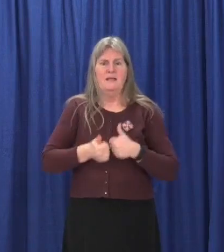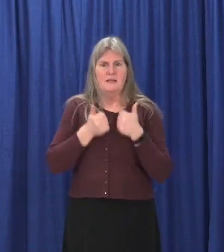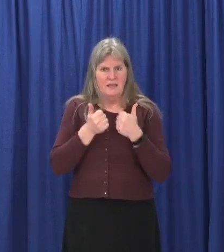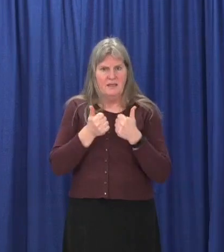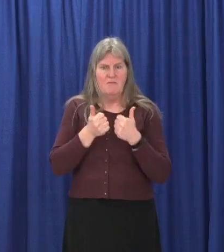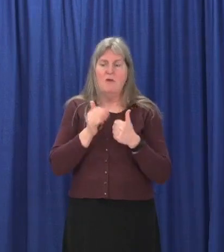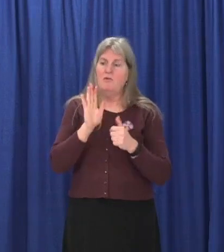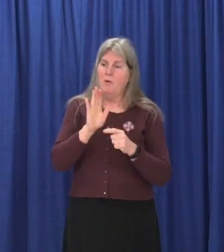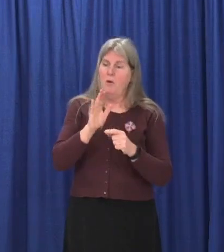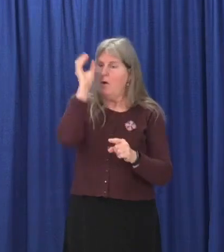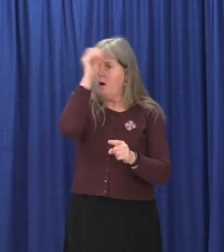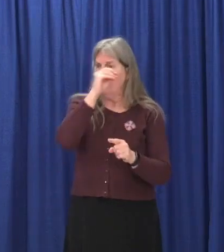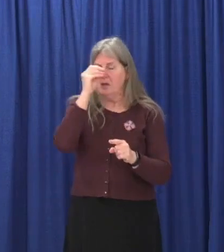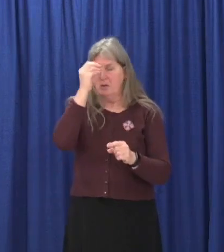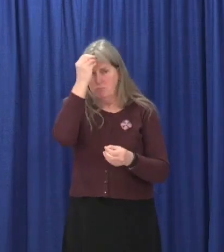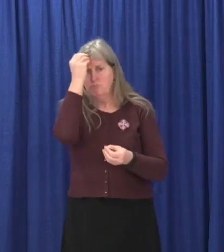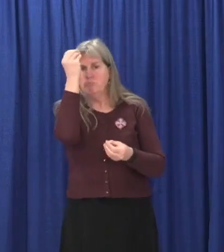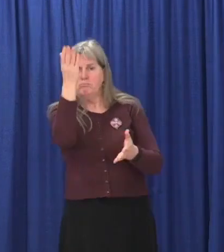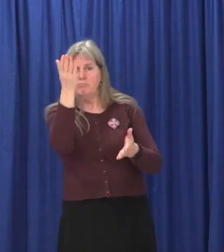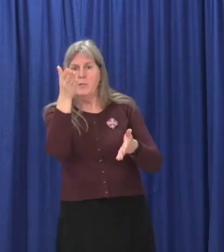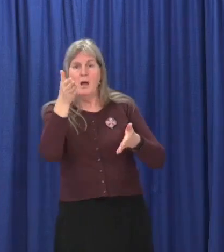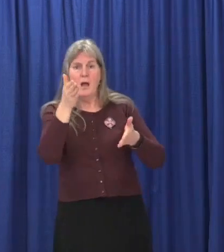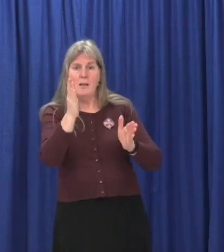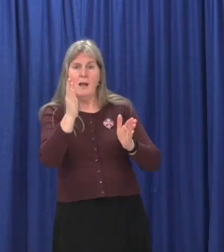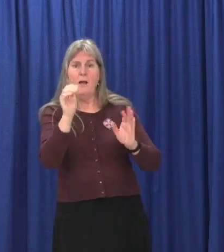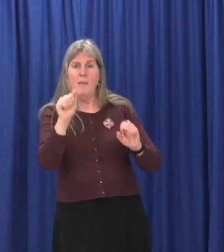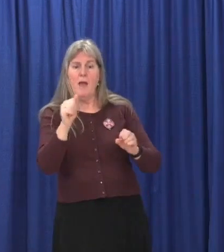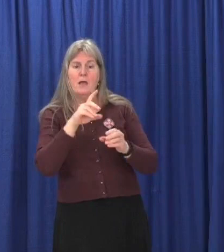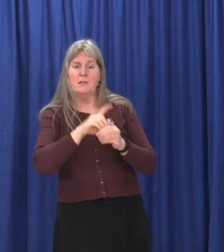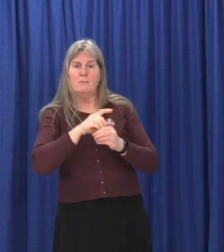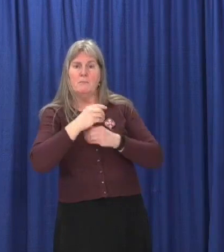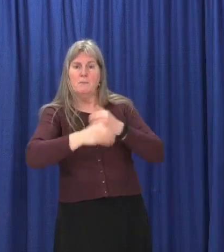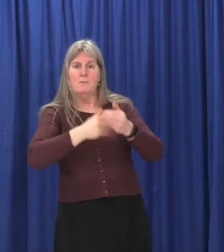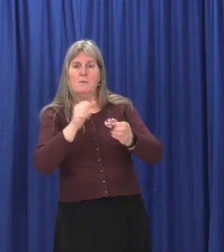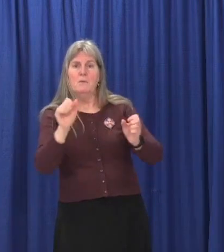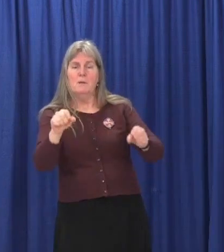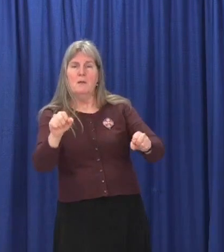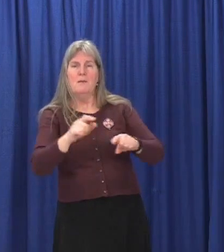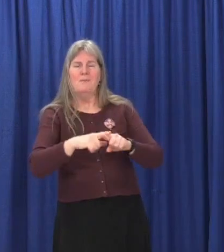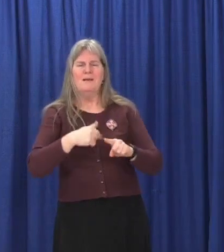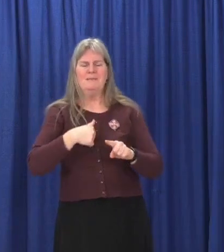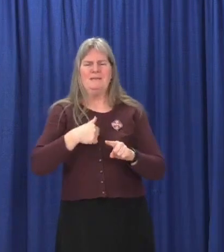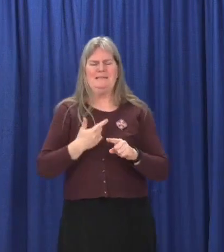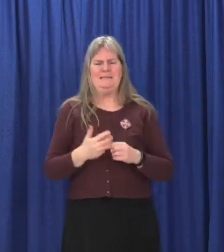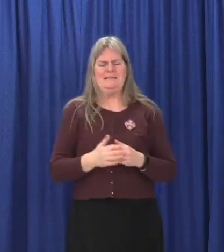that's key to our democratic process, absolutely. But what I can't condone would